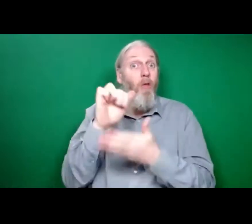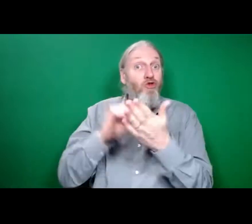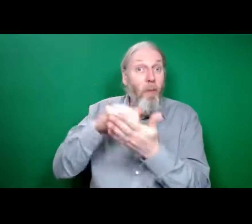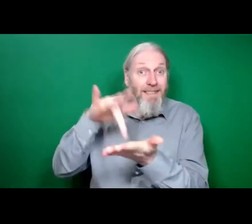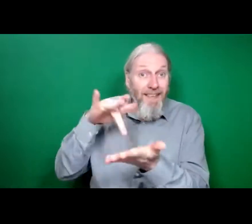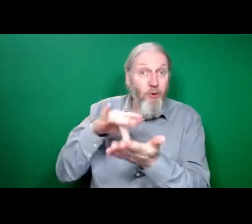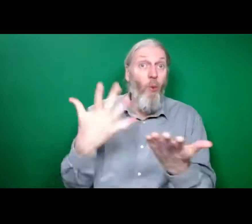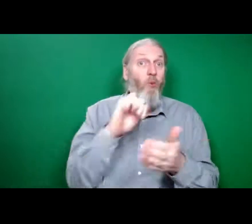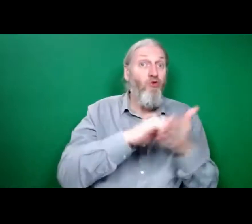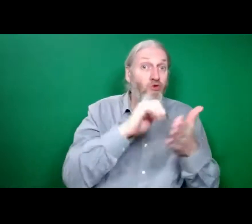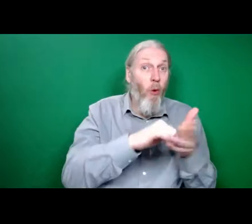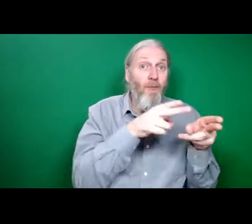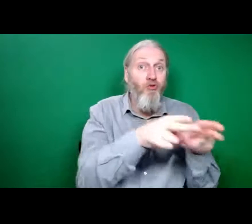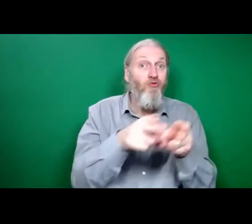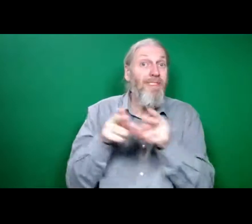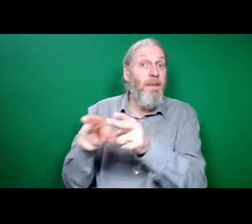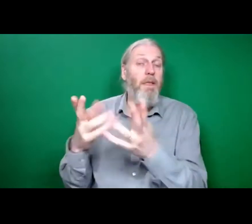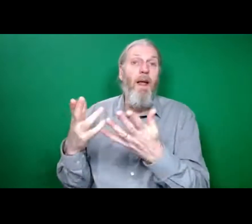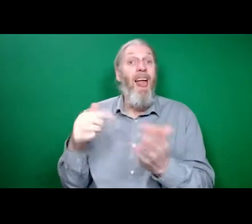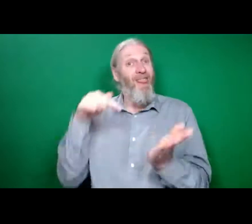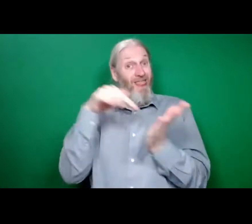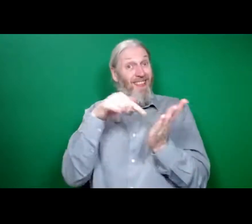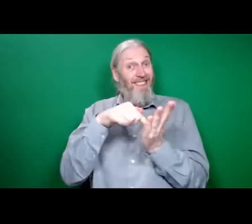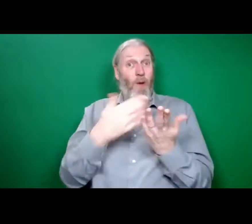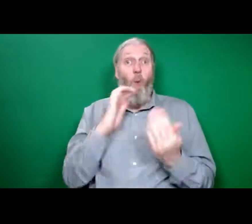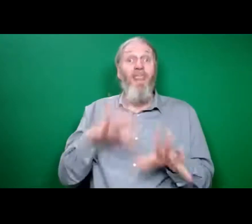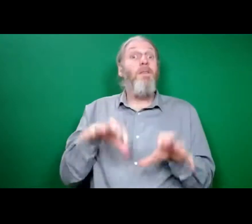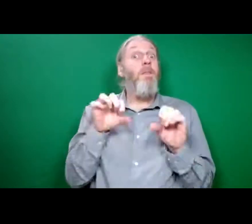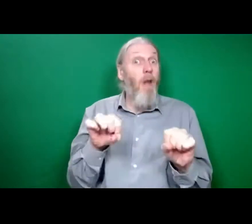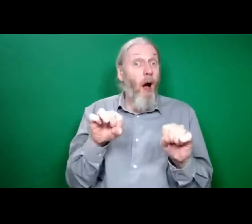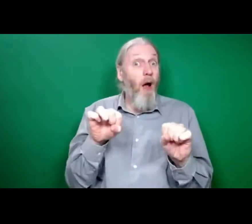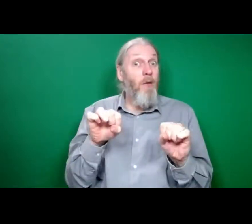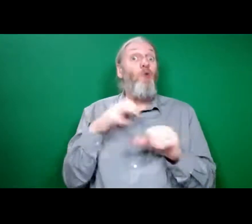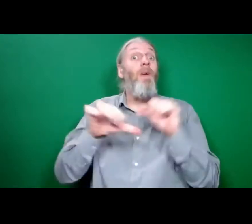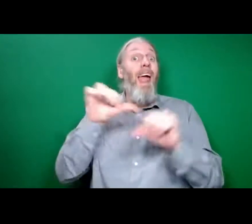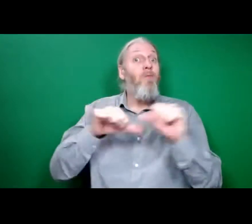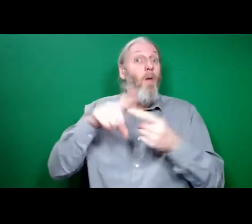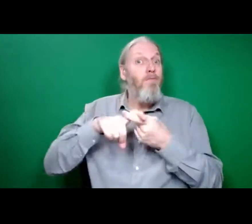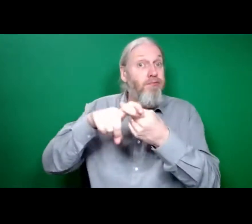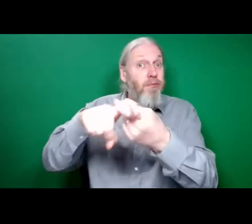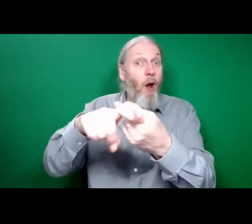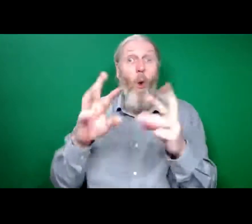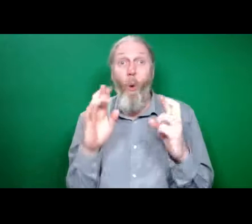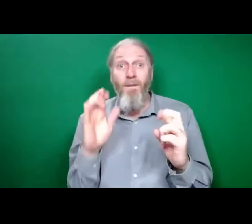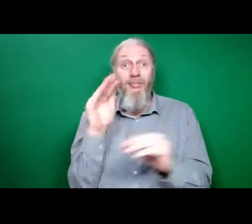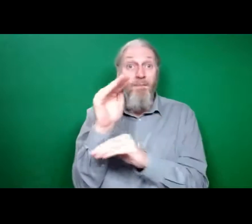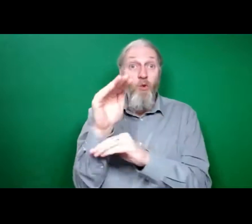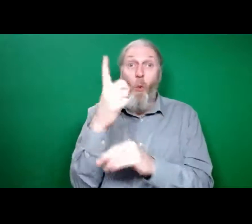really innovative ideas that have been led by the creative sector and that have begun to kind of change